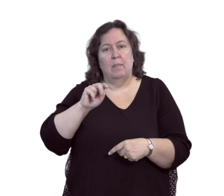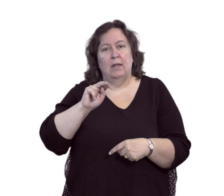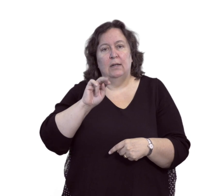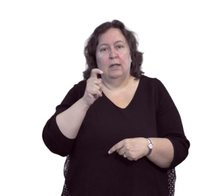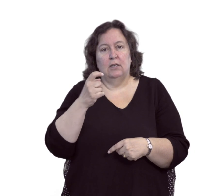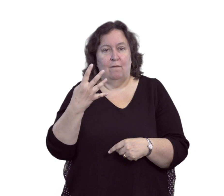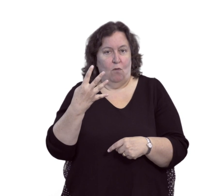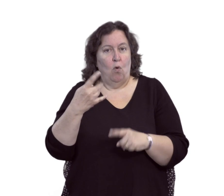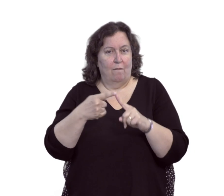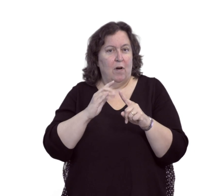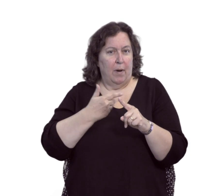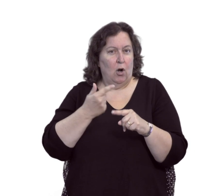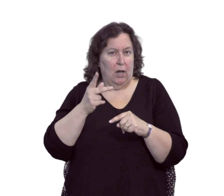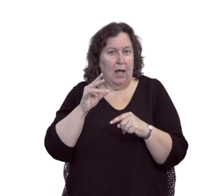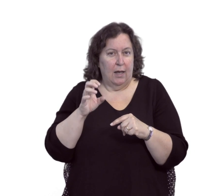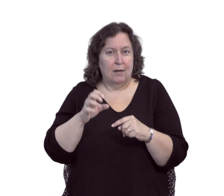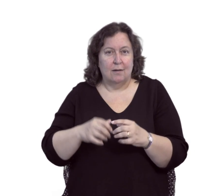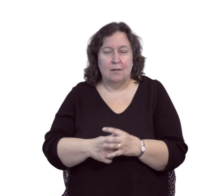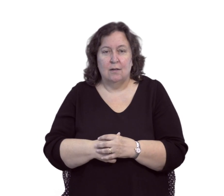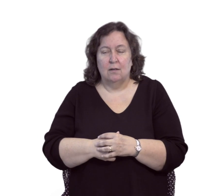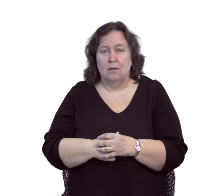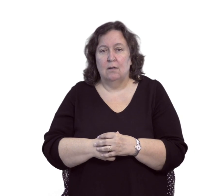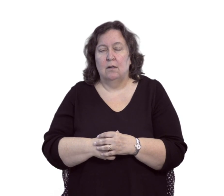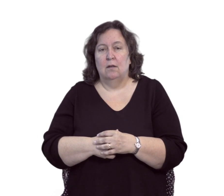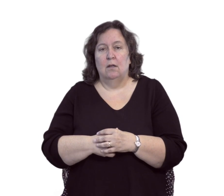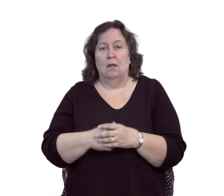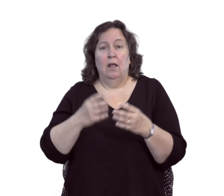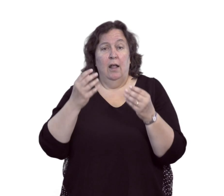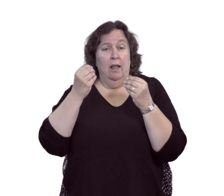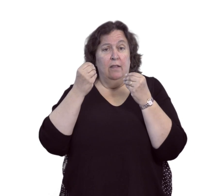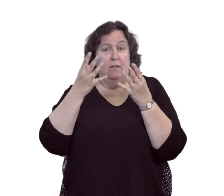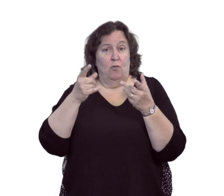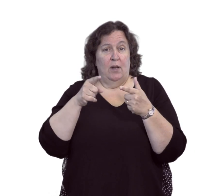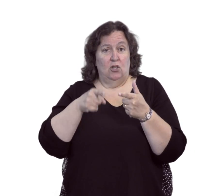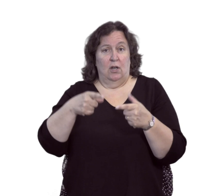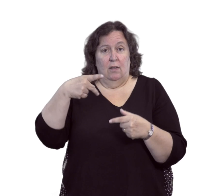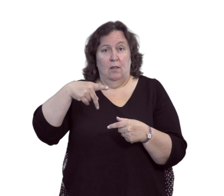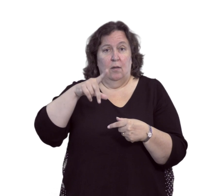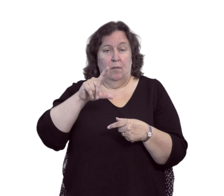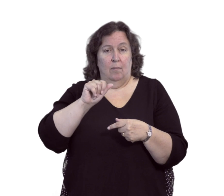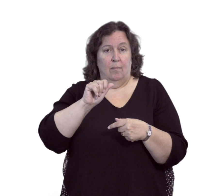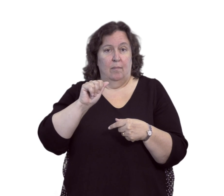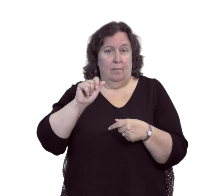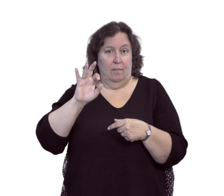Appendix IV within the guide. Information provided in the Present Level